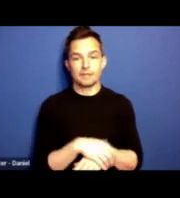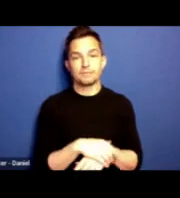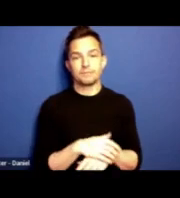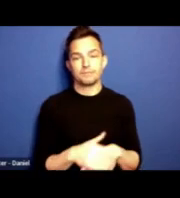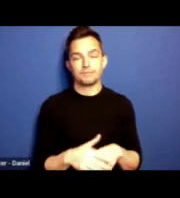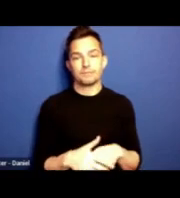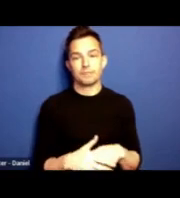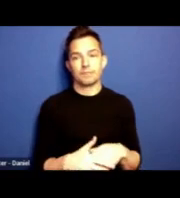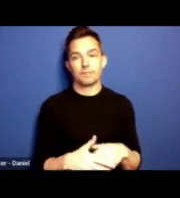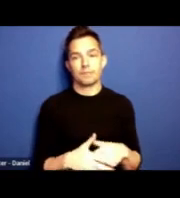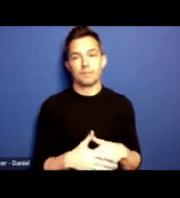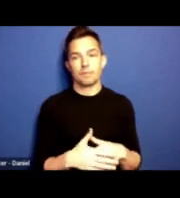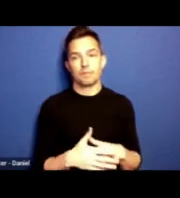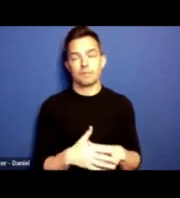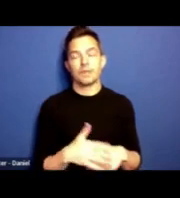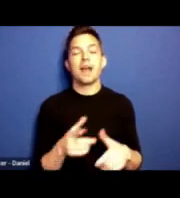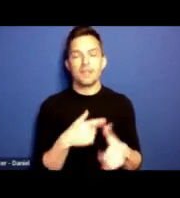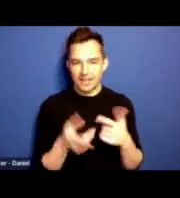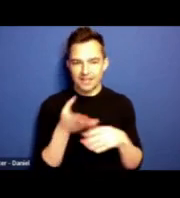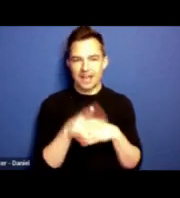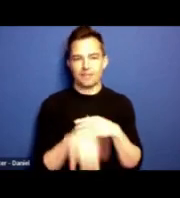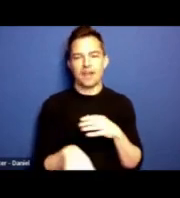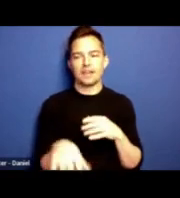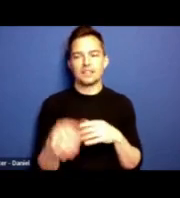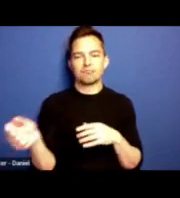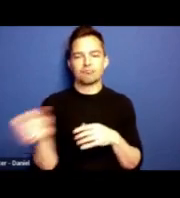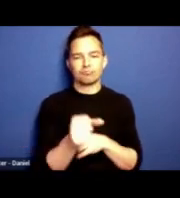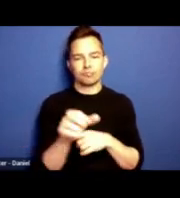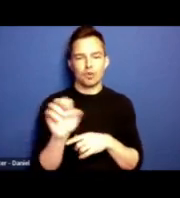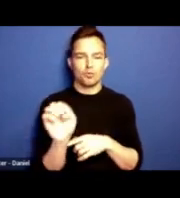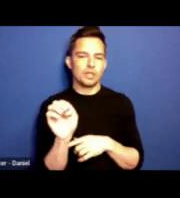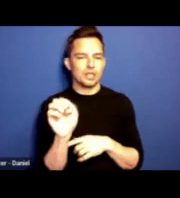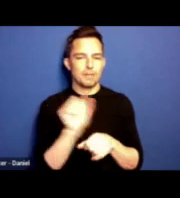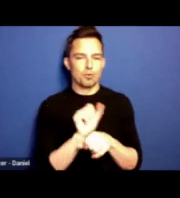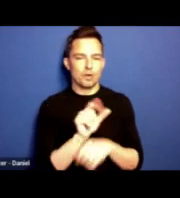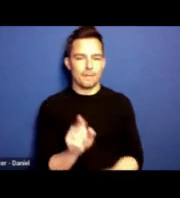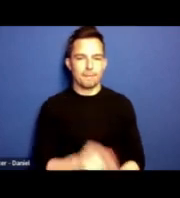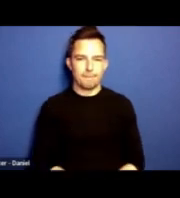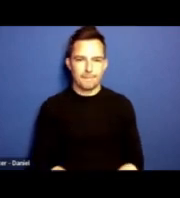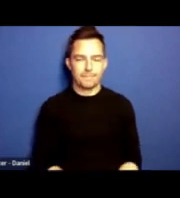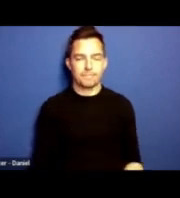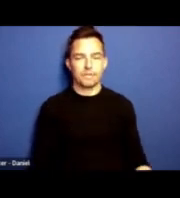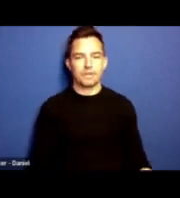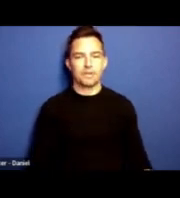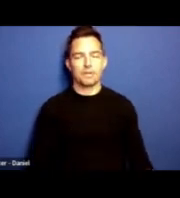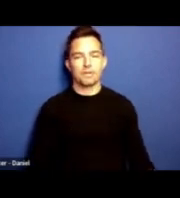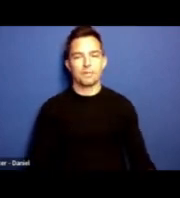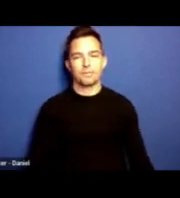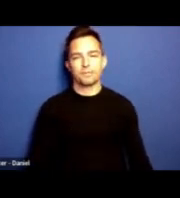then we reemployed him. And in that reemployment, you know,